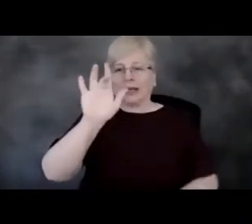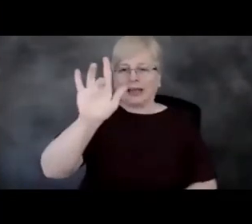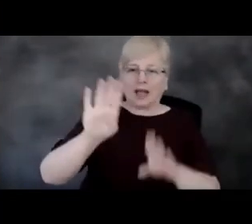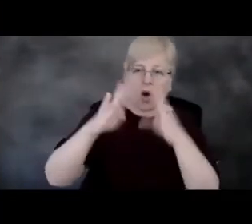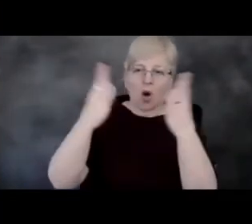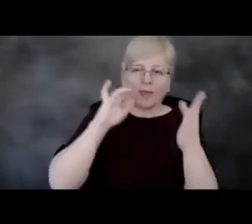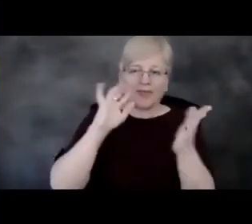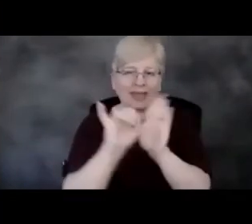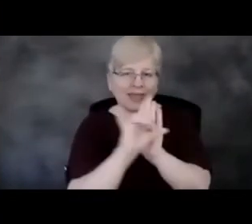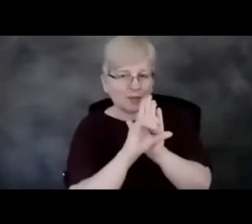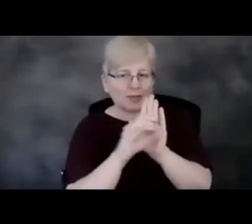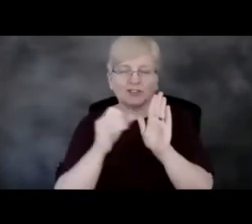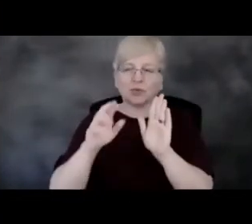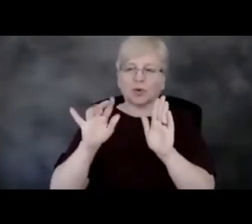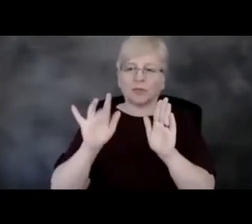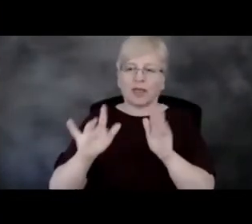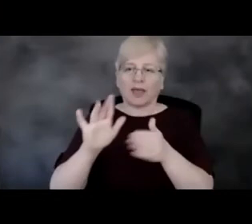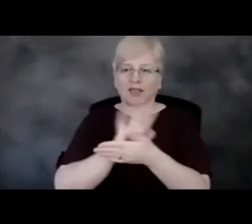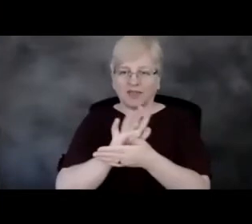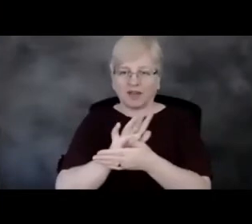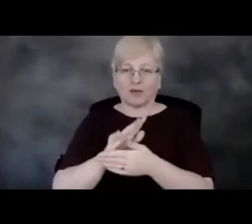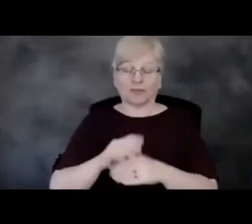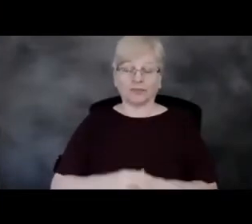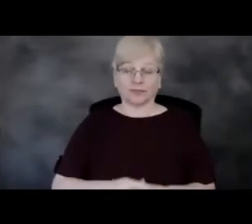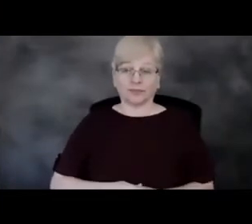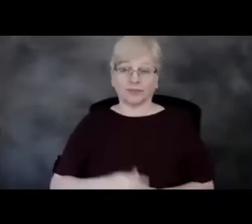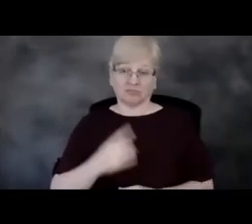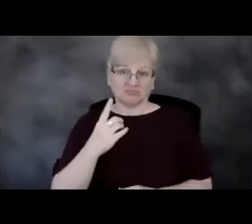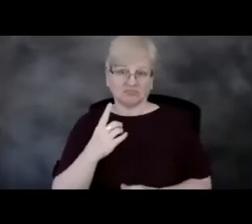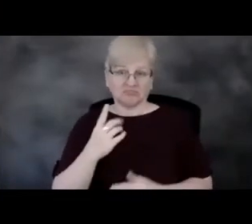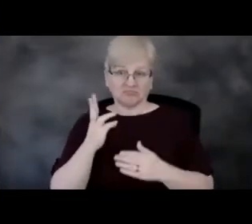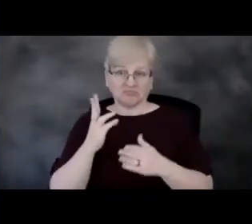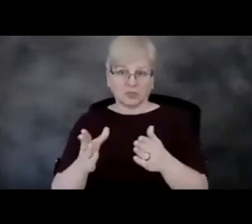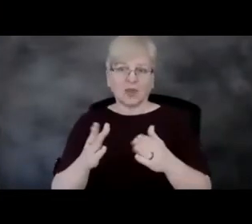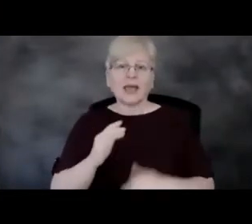17:25:02 or if you have decided that you want to do a slideshow,